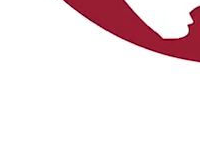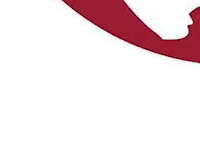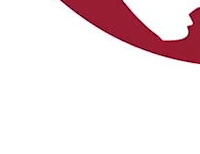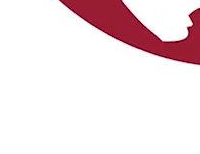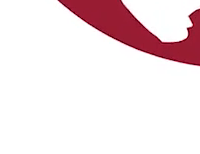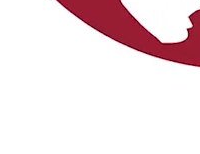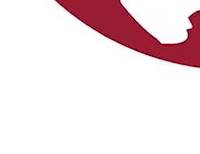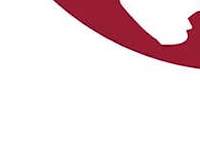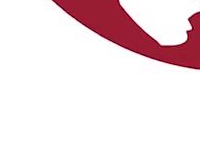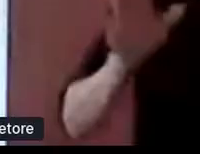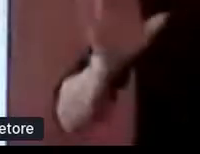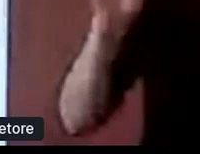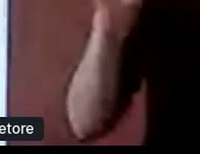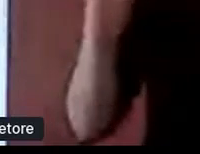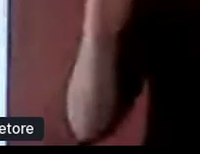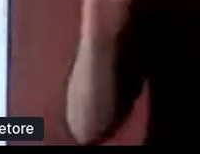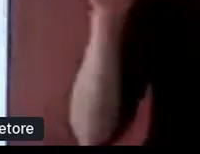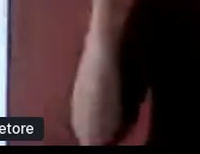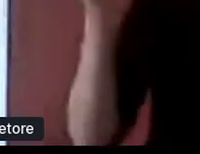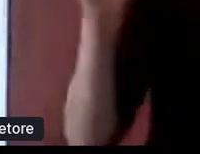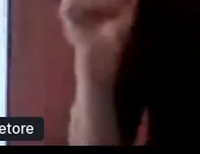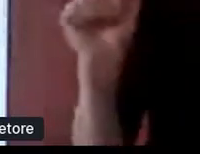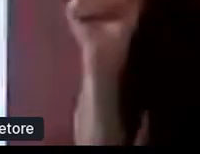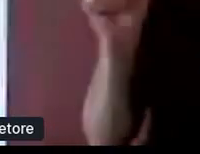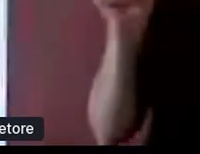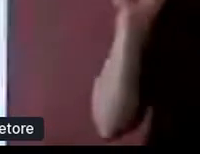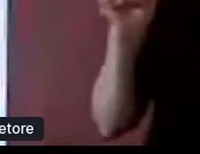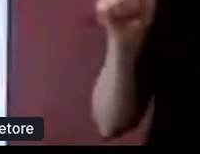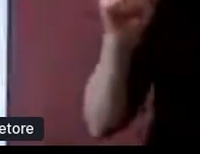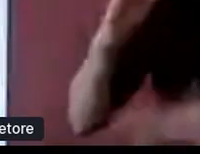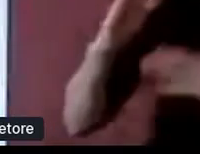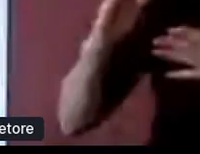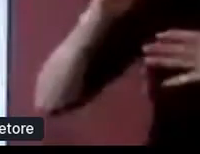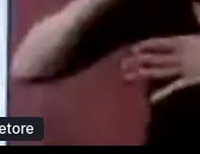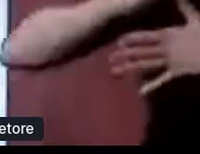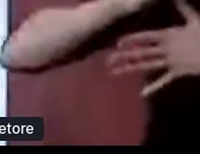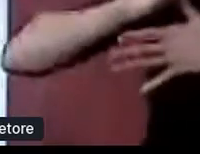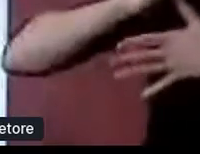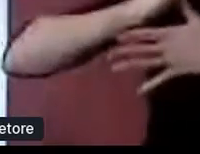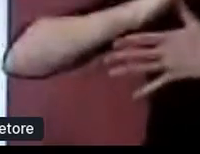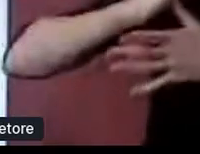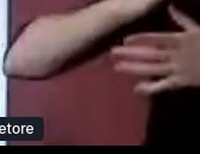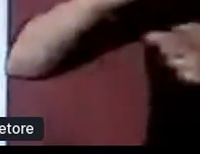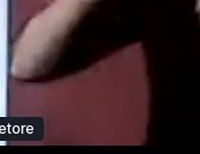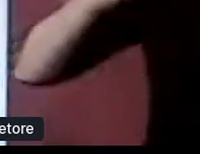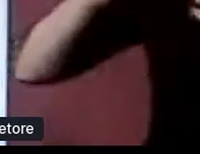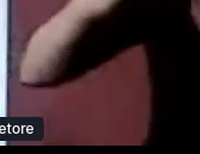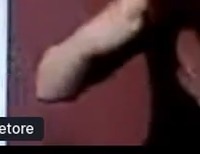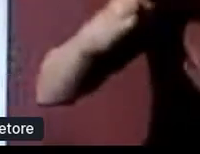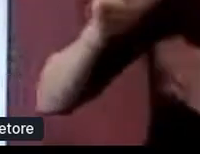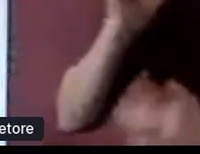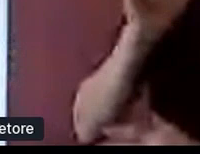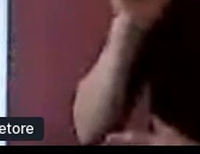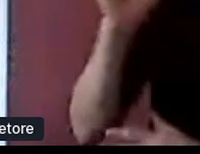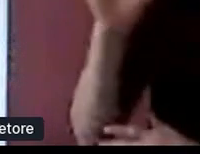Rashida Willard is the principal executive officer at Collective Works Consulting, LLC.